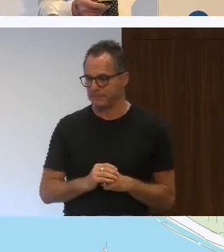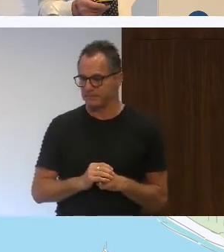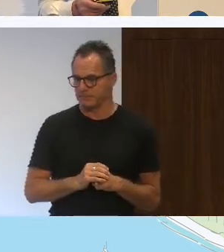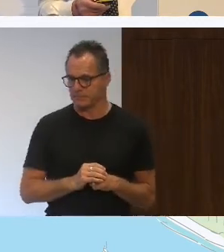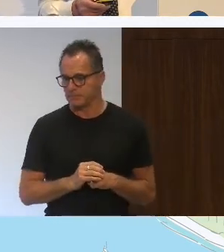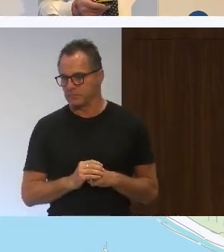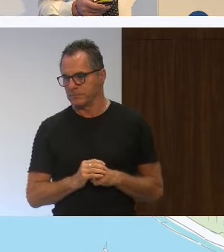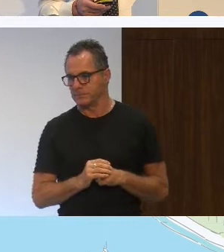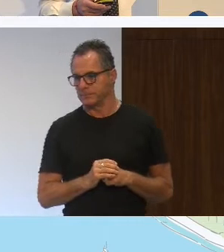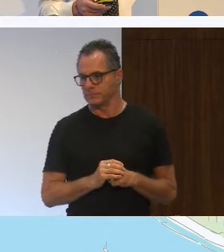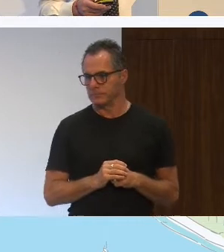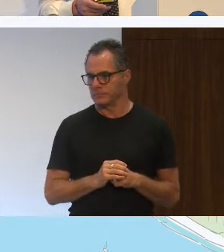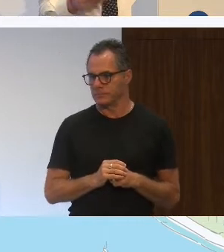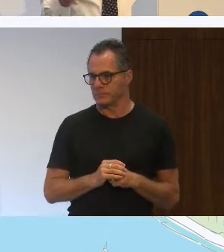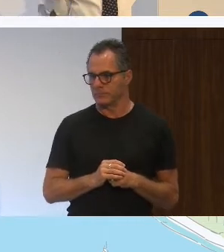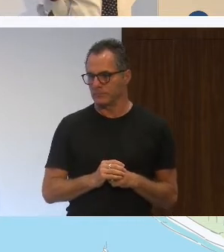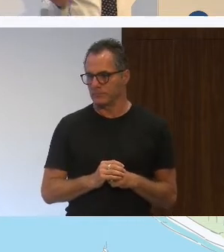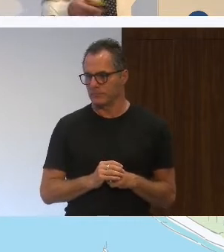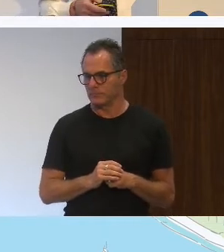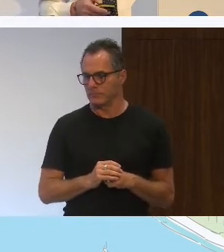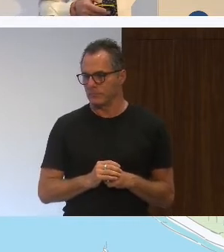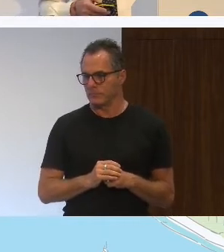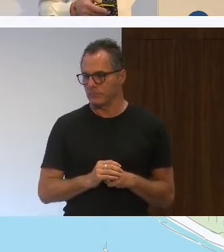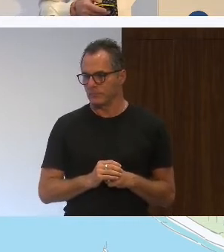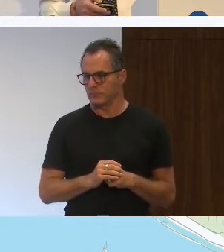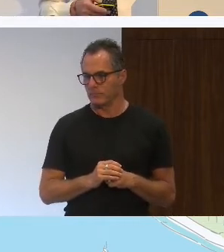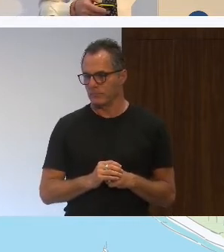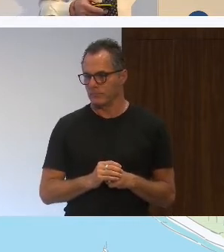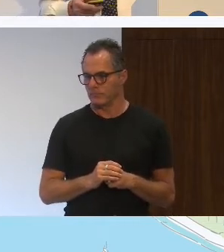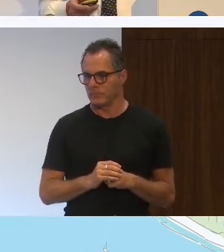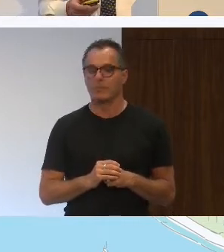And essentially, they're licensed for episodic and chronic migraine.